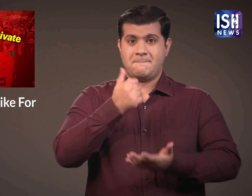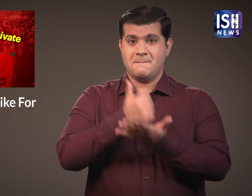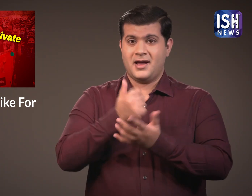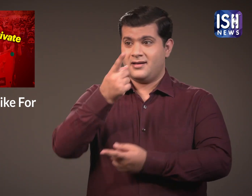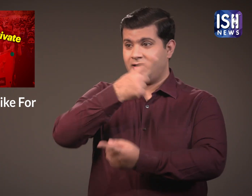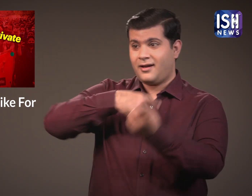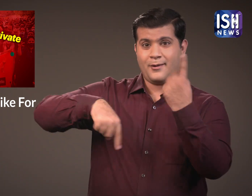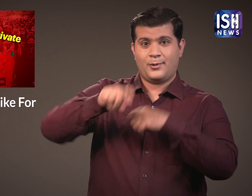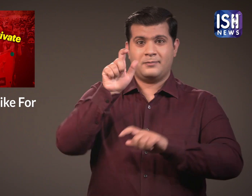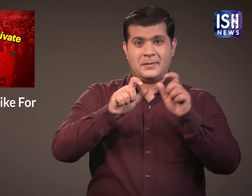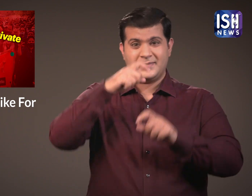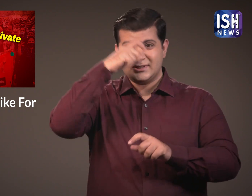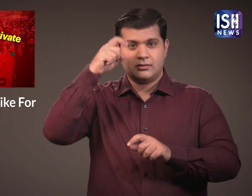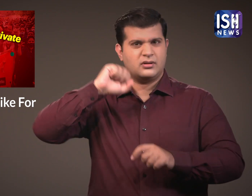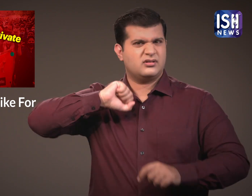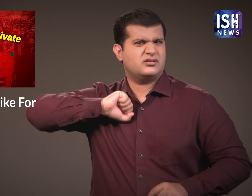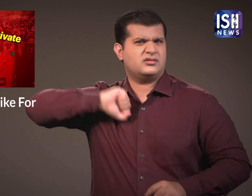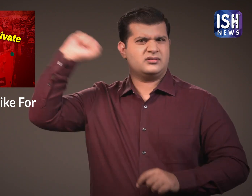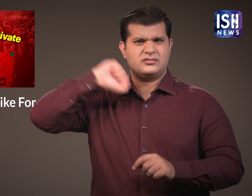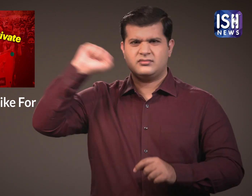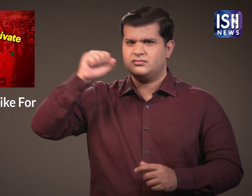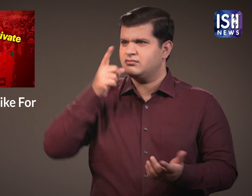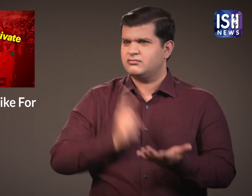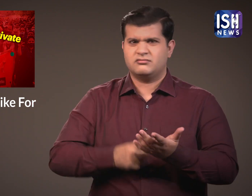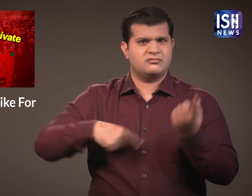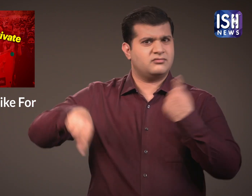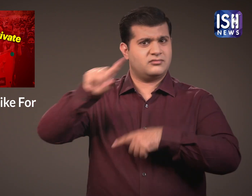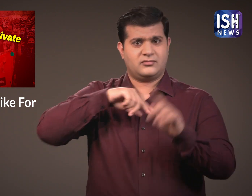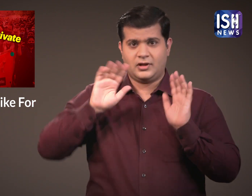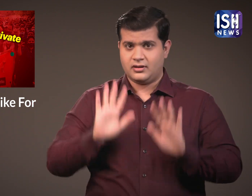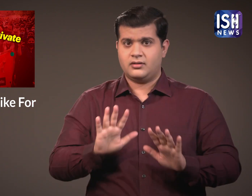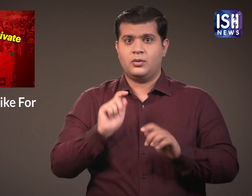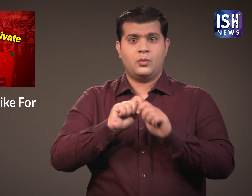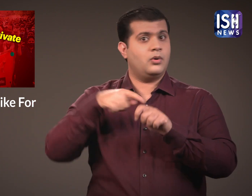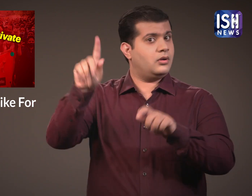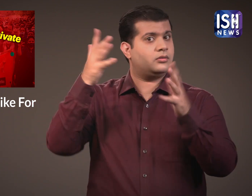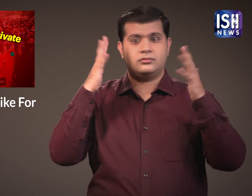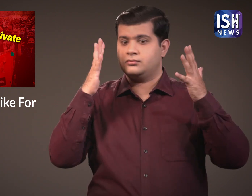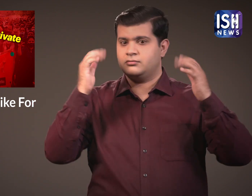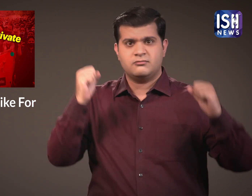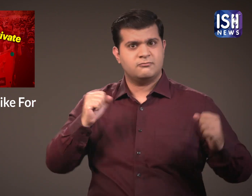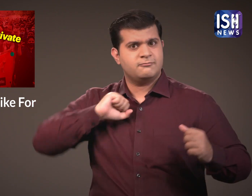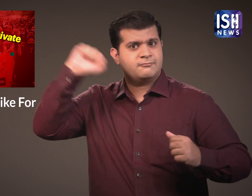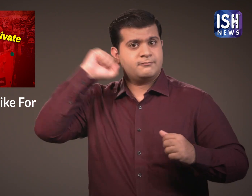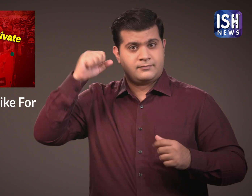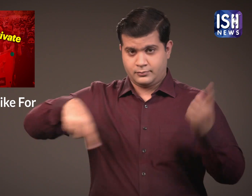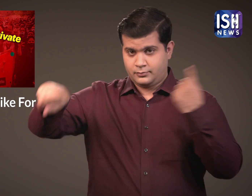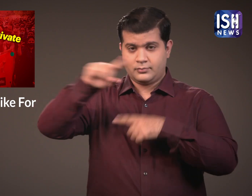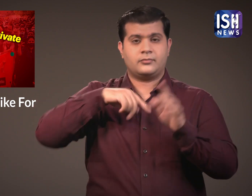Bank employees have been on strike and refused to go to work.